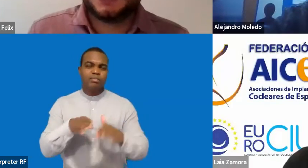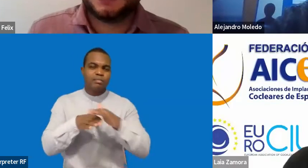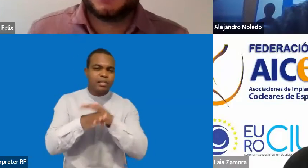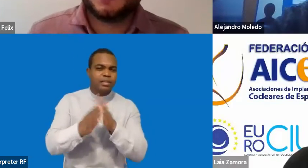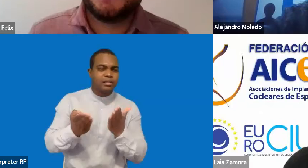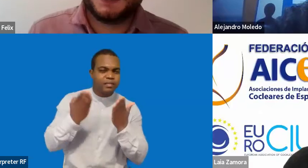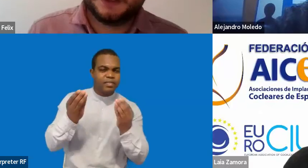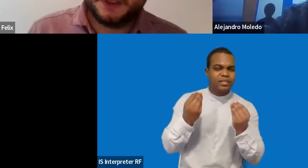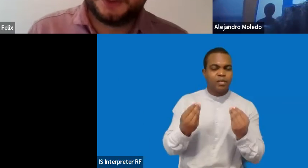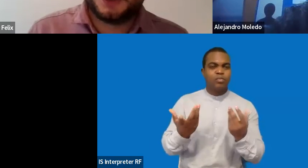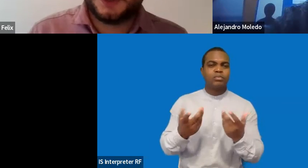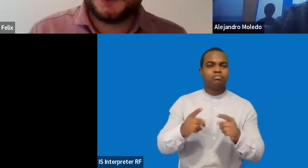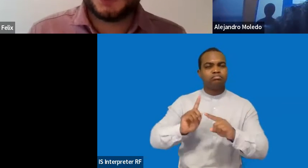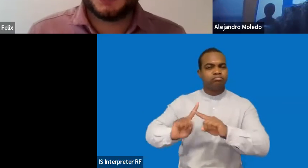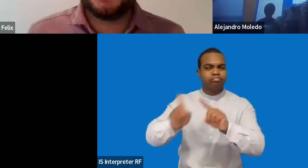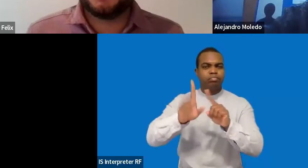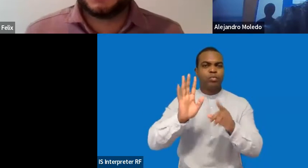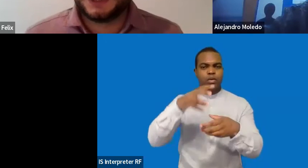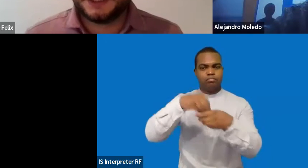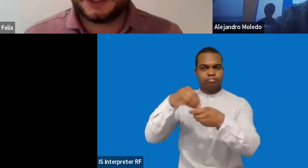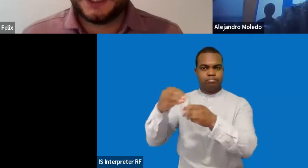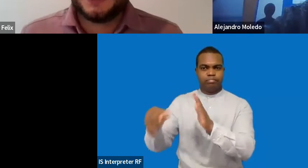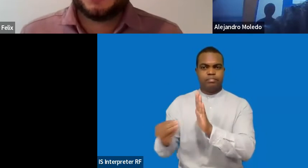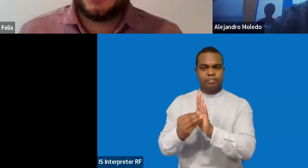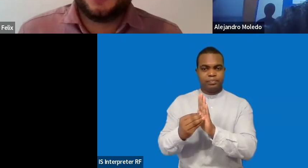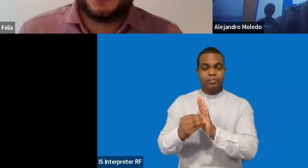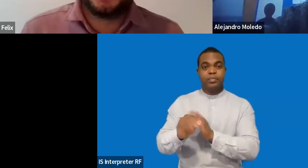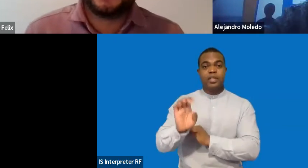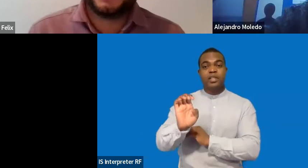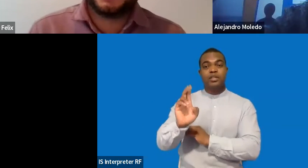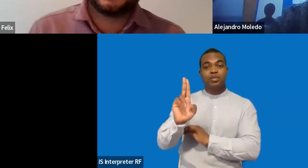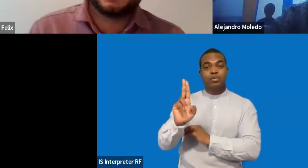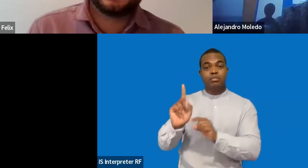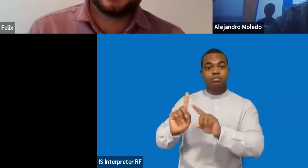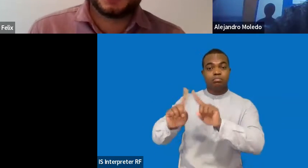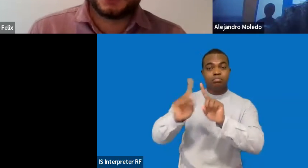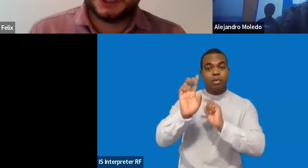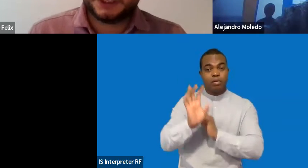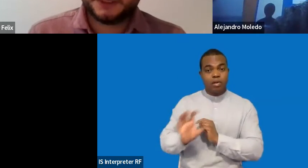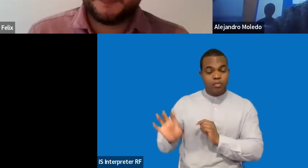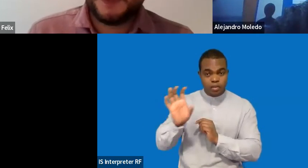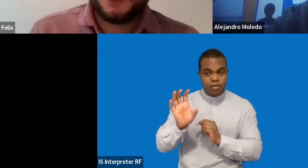the final laws to their countries and implement the card. So it will take at least 2 or 3 years.